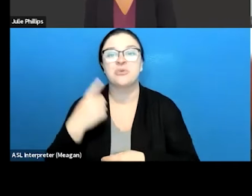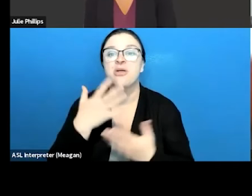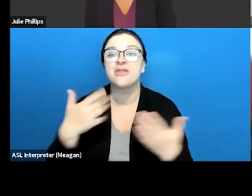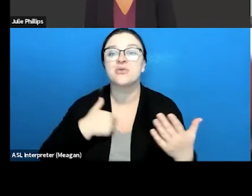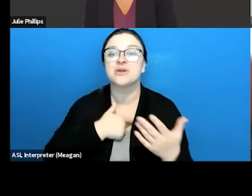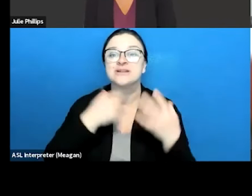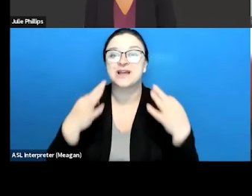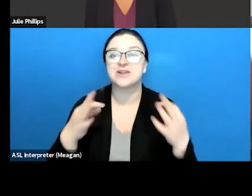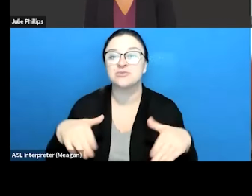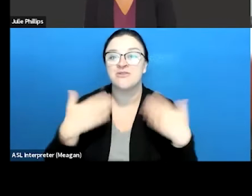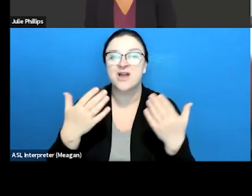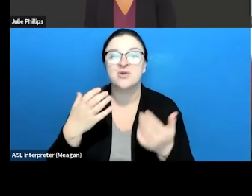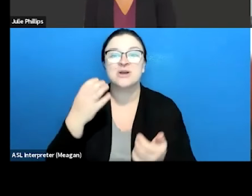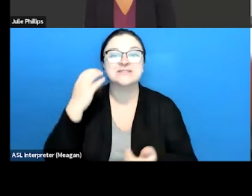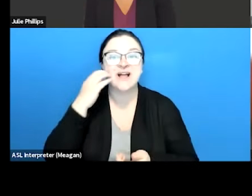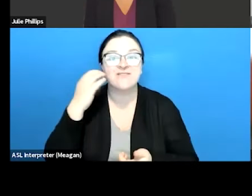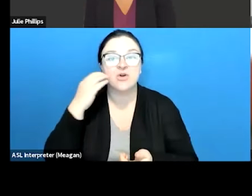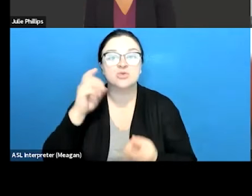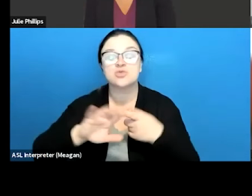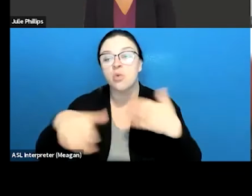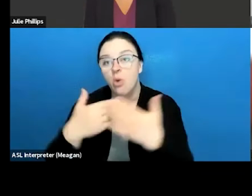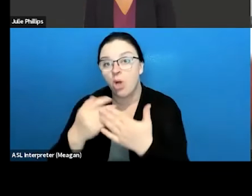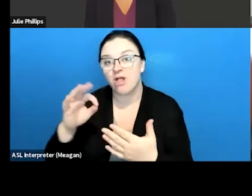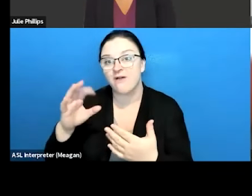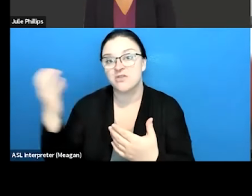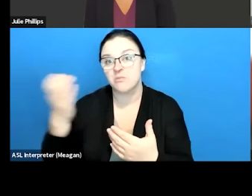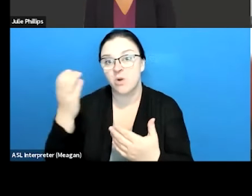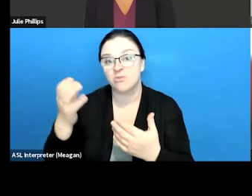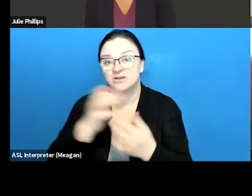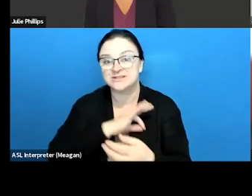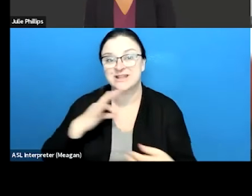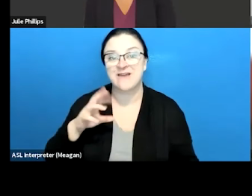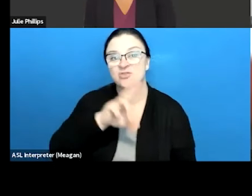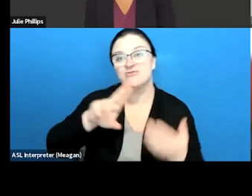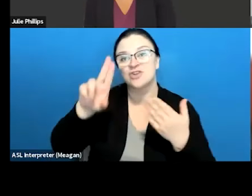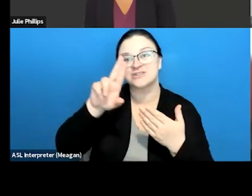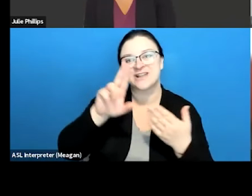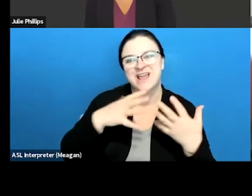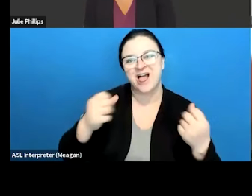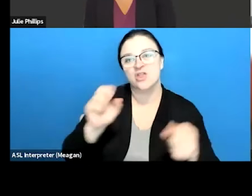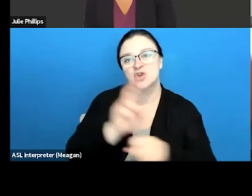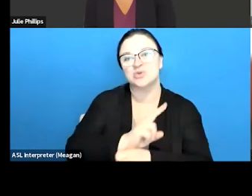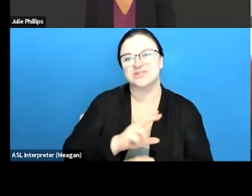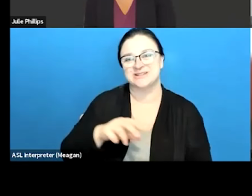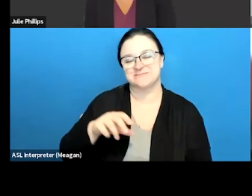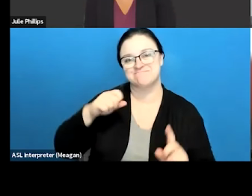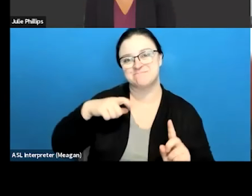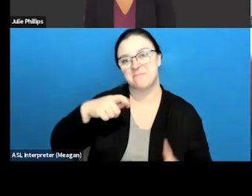was cell phones to all of the mobile staff. University Health uses pagers and not cell phones, but we wanted all of our mobile team